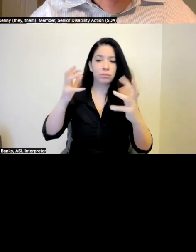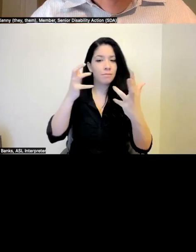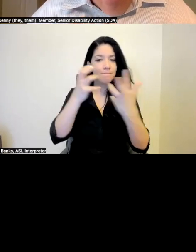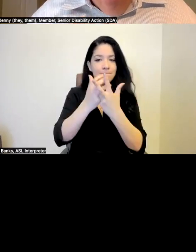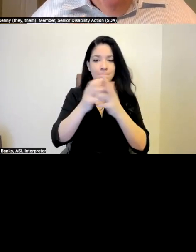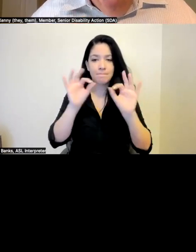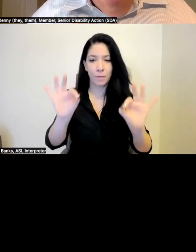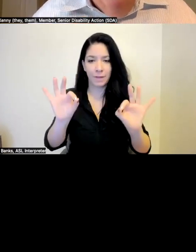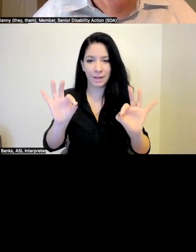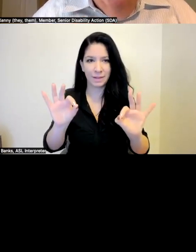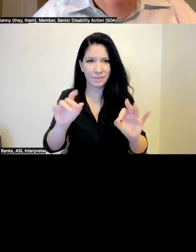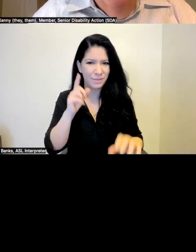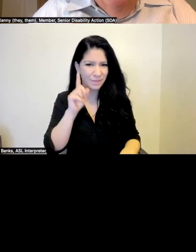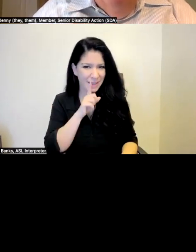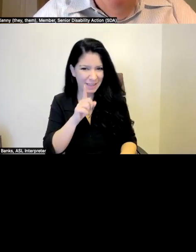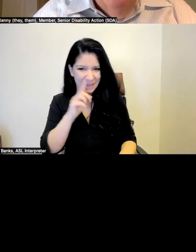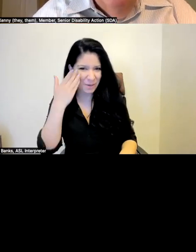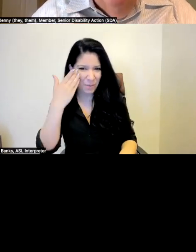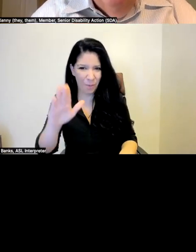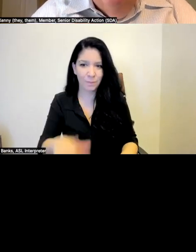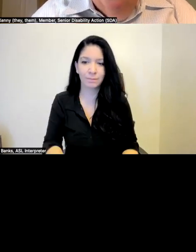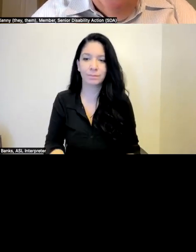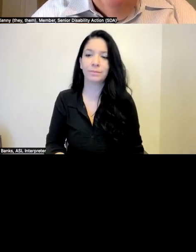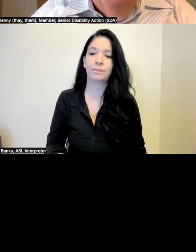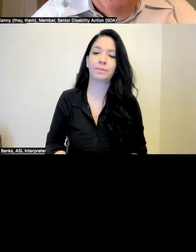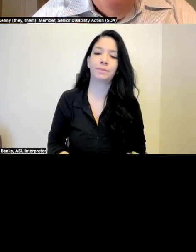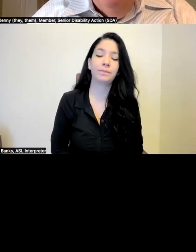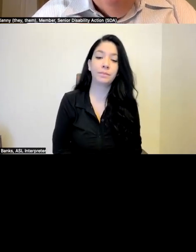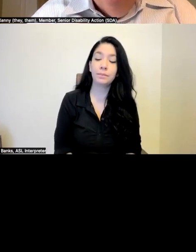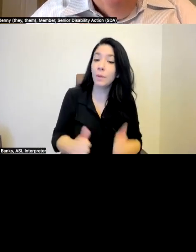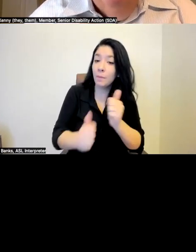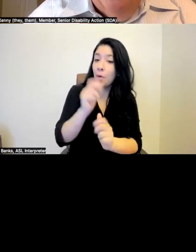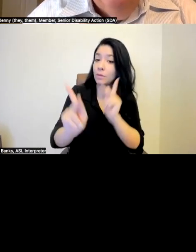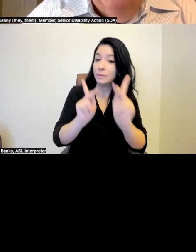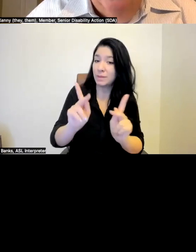you don't know. And most of the folks that I've talked to who have been through the mask fitting